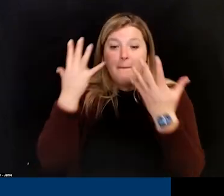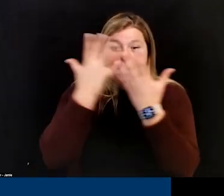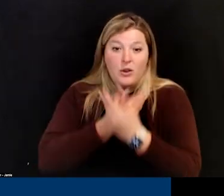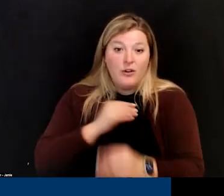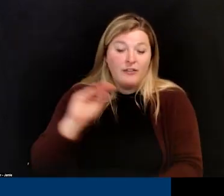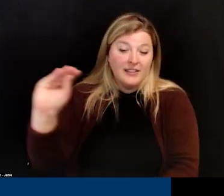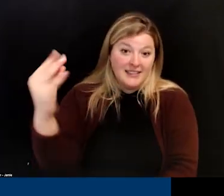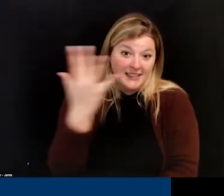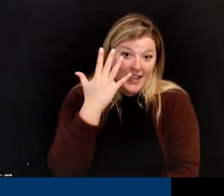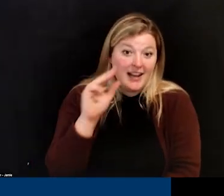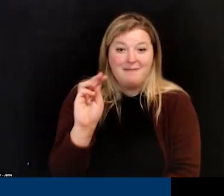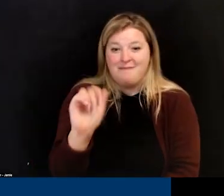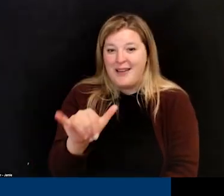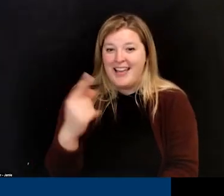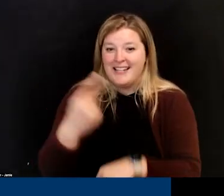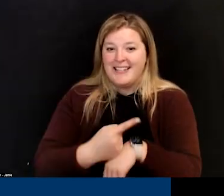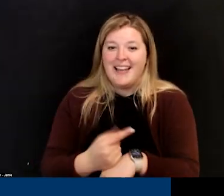that we have here in Minnesota.